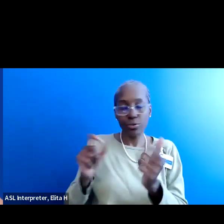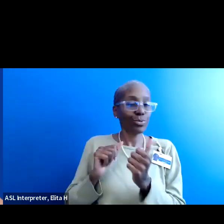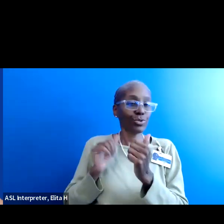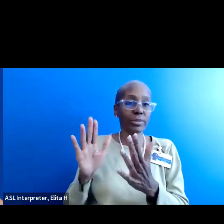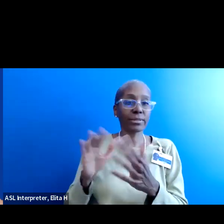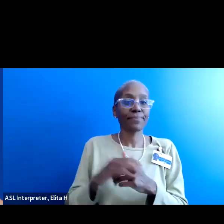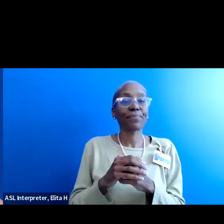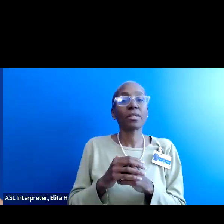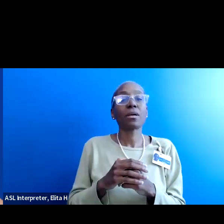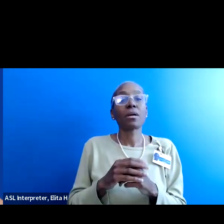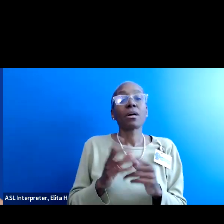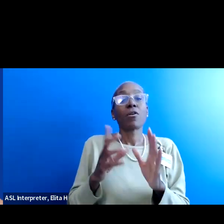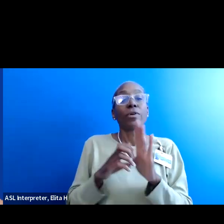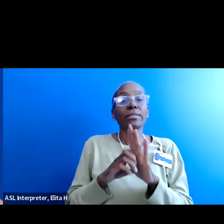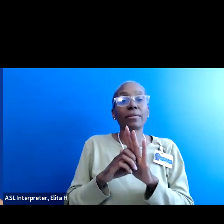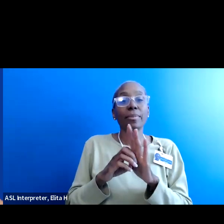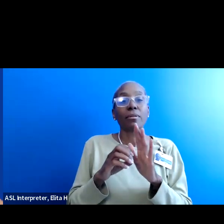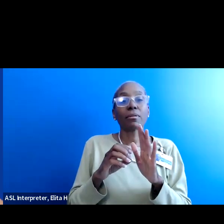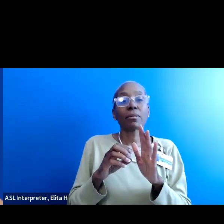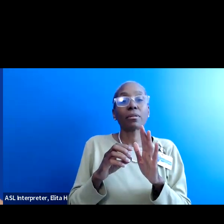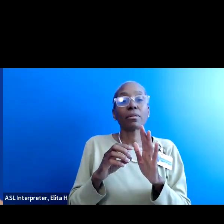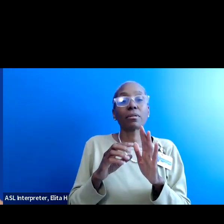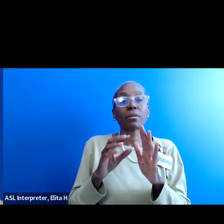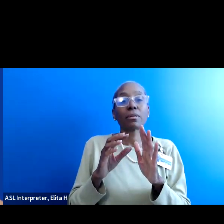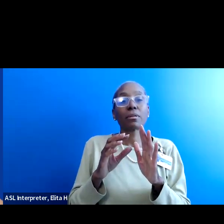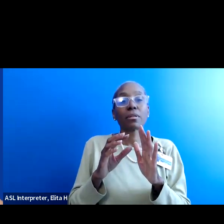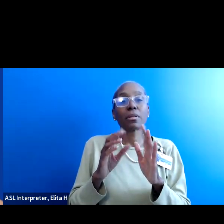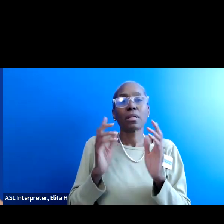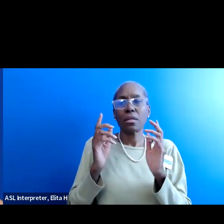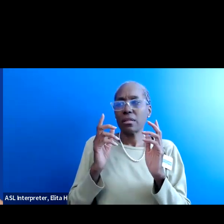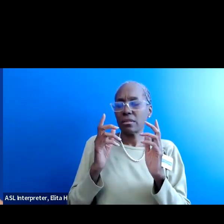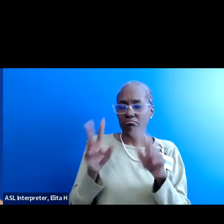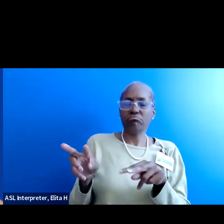For example, you notice a significant sudden change in behavior, such as lack